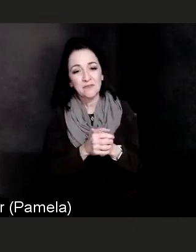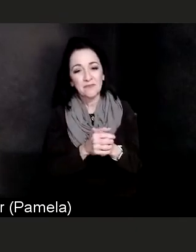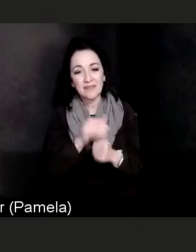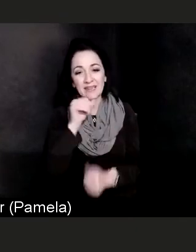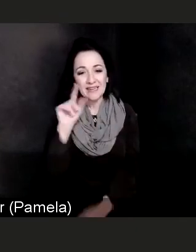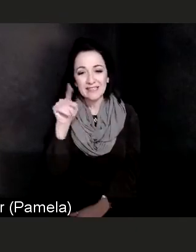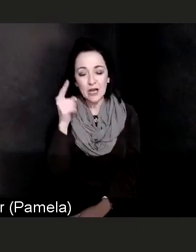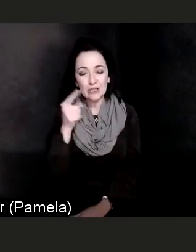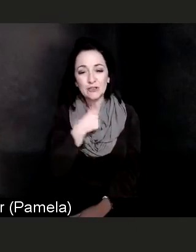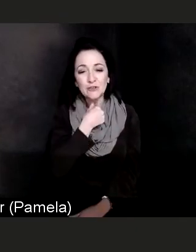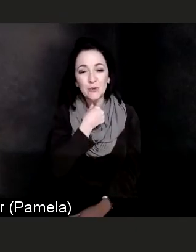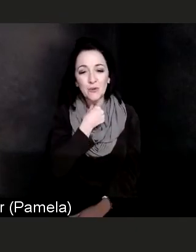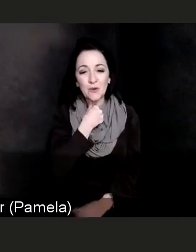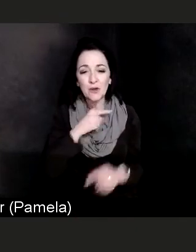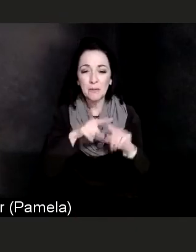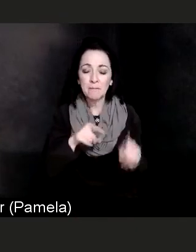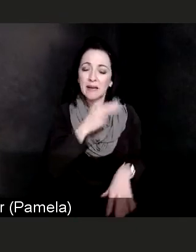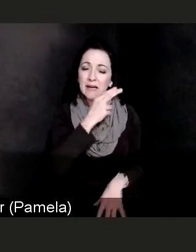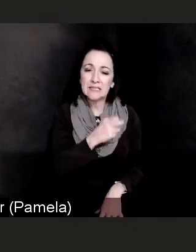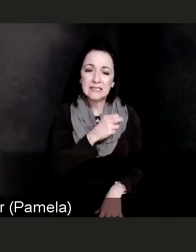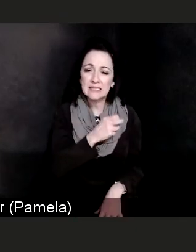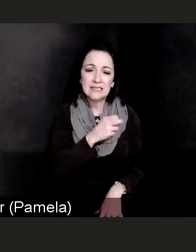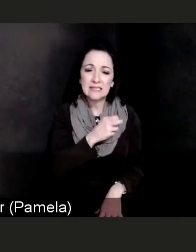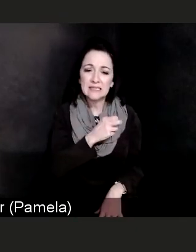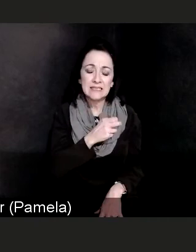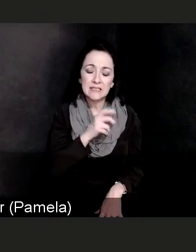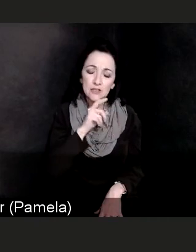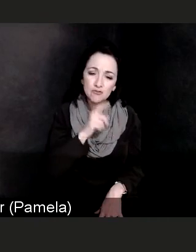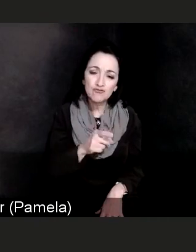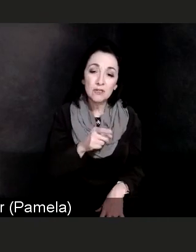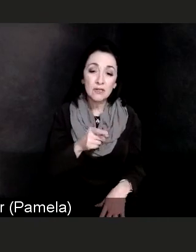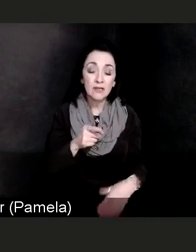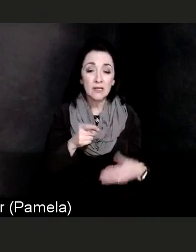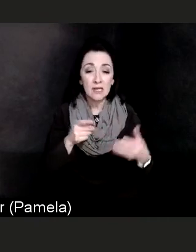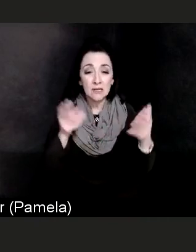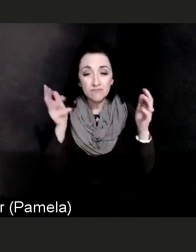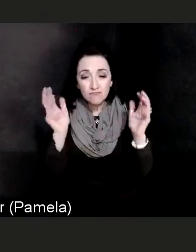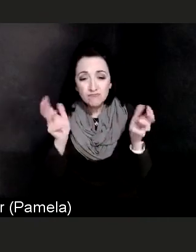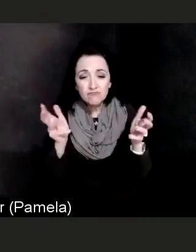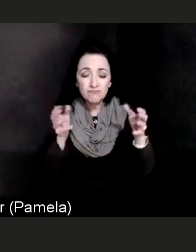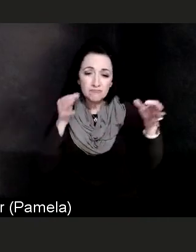but the fact that he speaks with such passion and such clarity and from the heart,